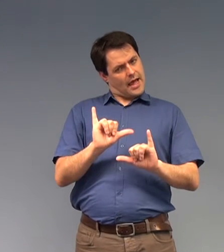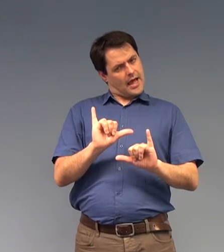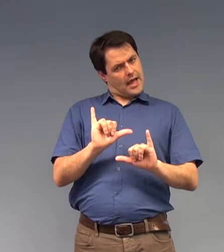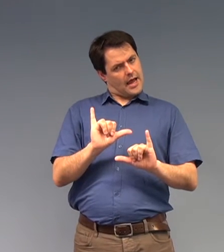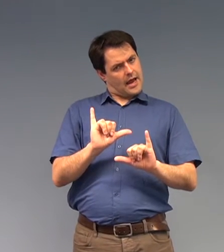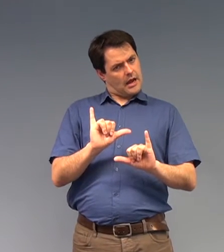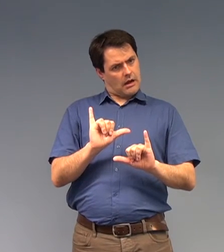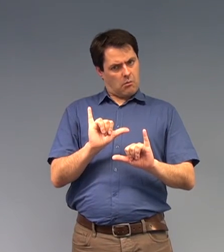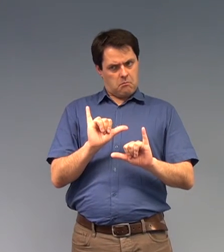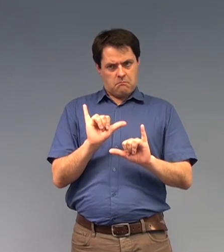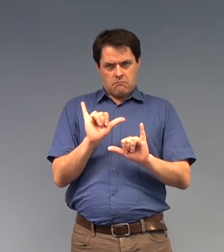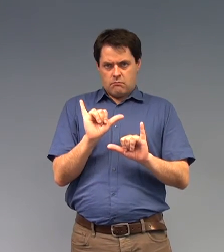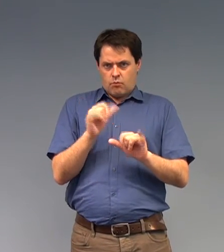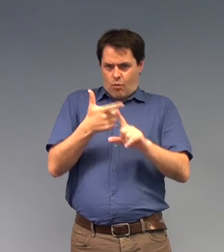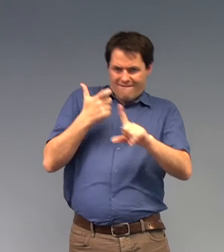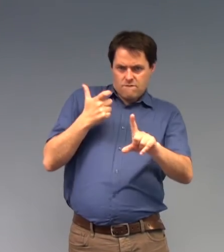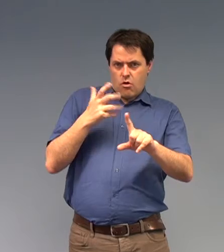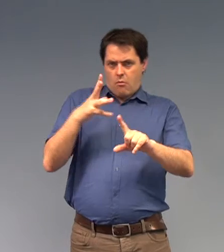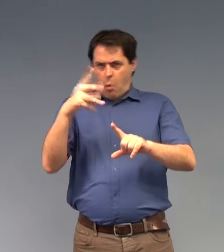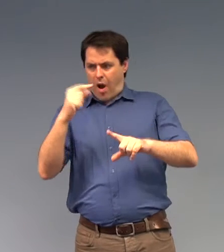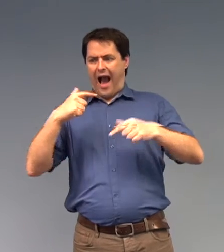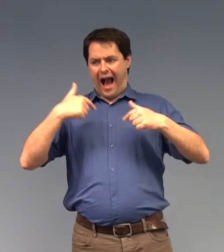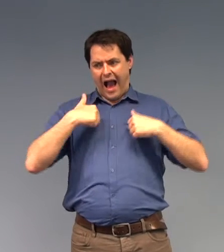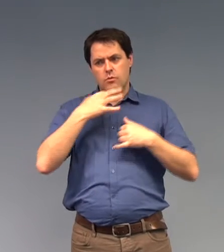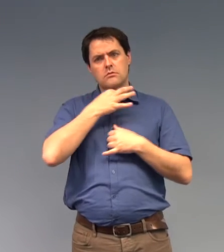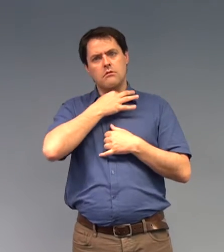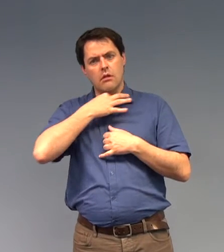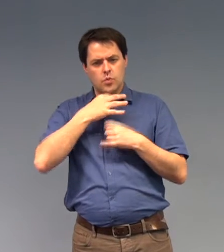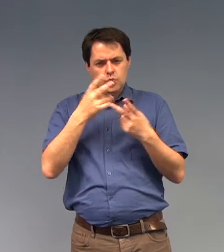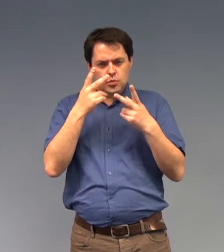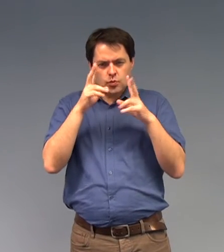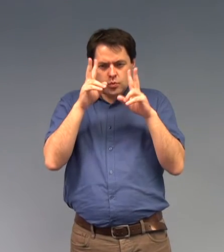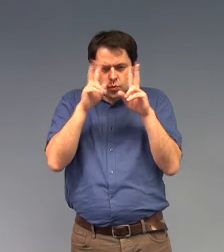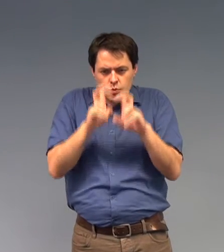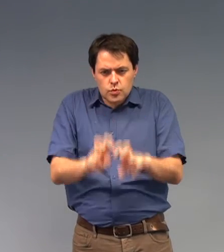has informed the role of the Deaf InVision worker